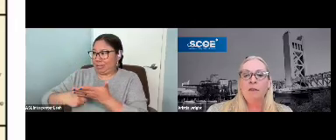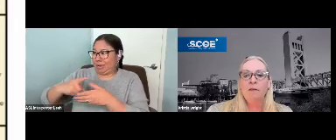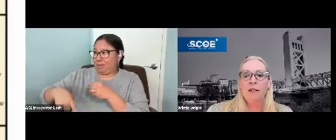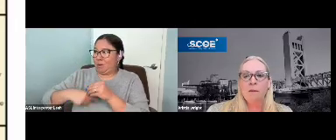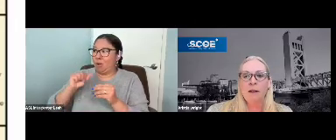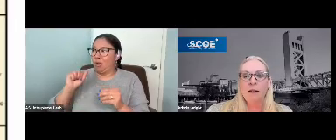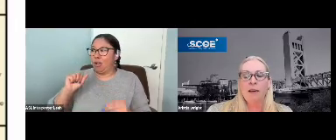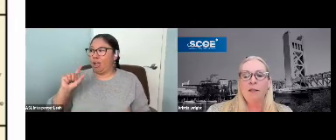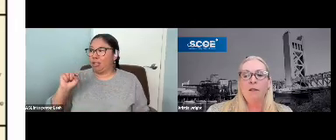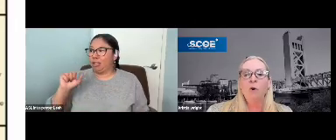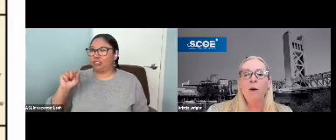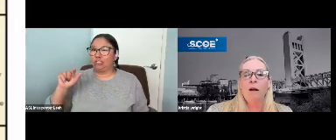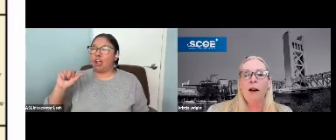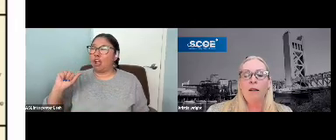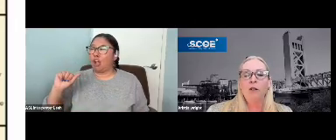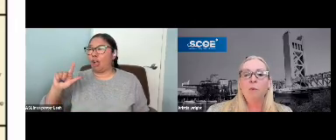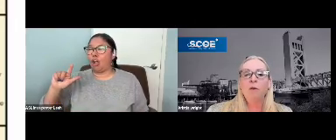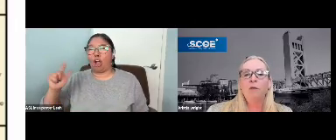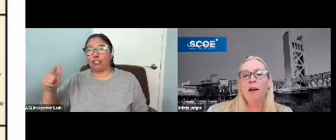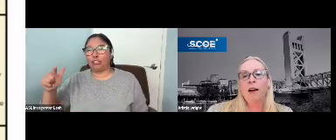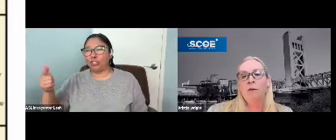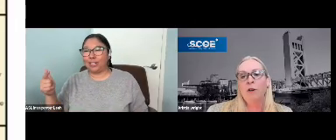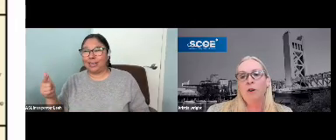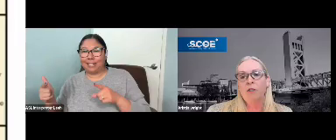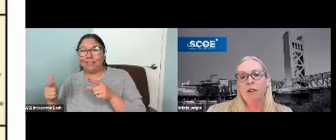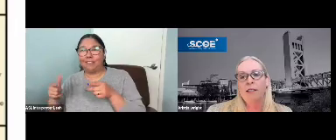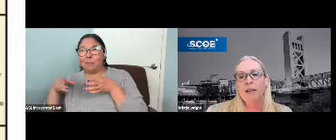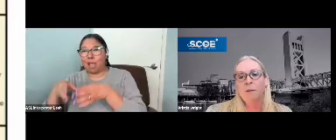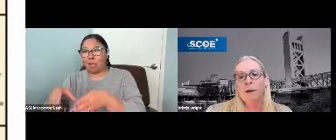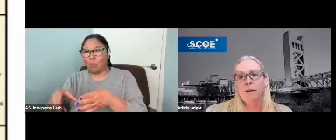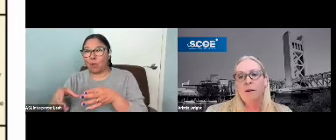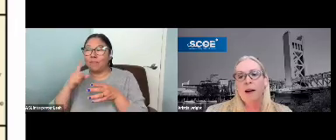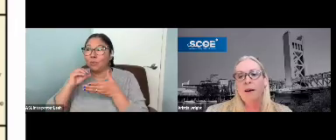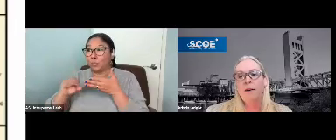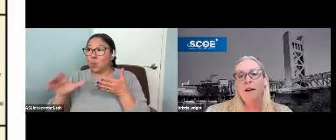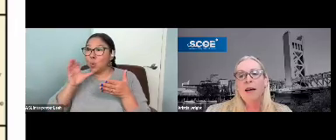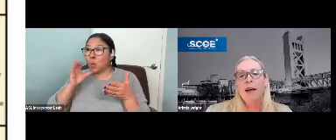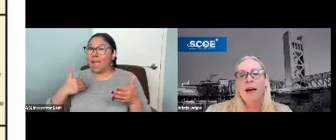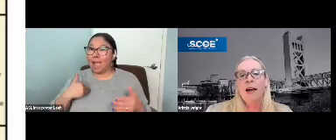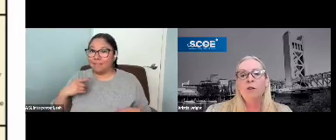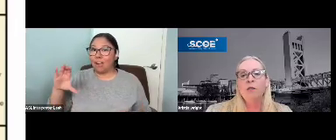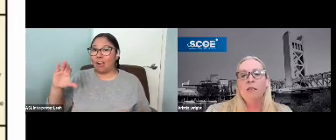cognitive disabilities who are eligible for the California alternate assessment. Okay? And